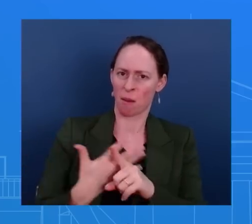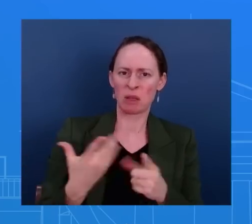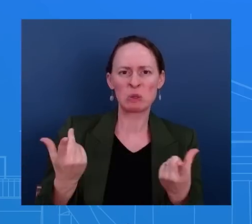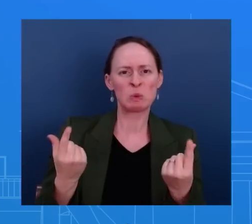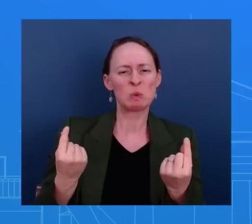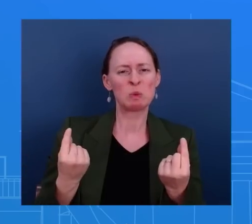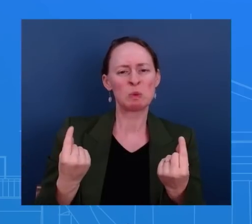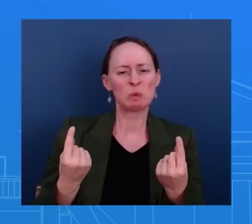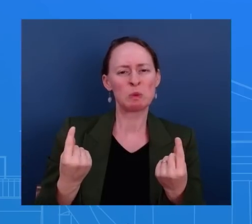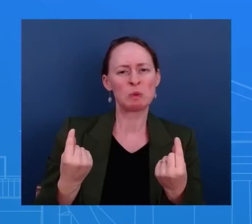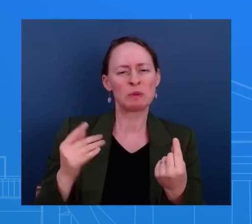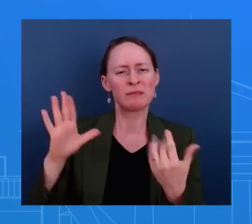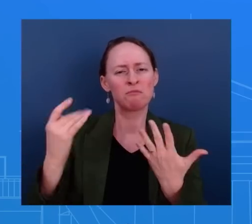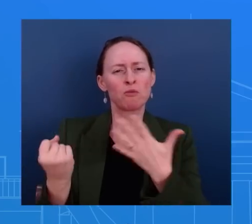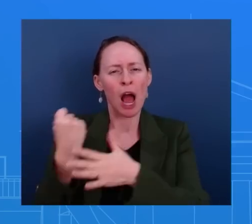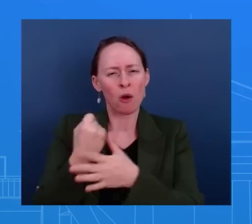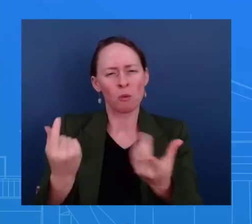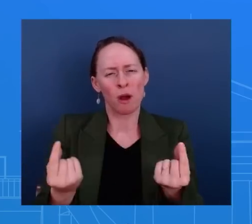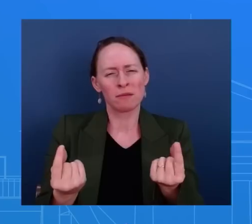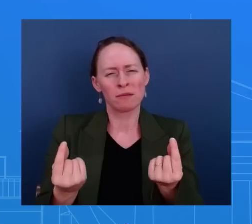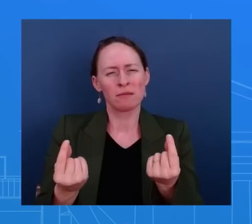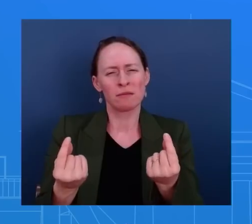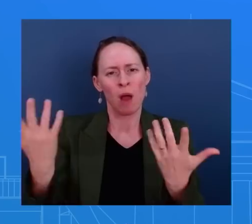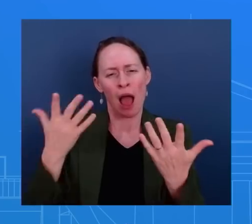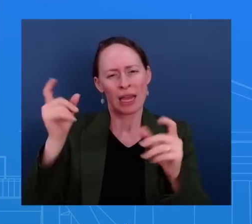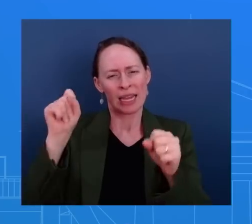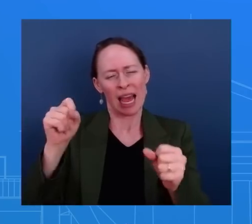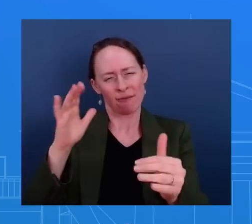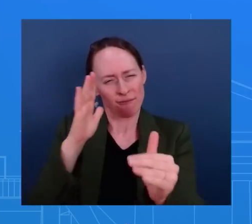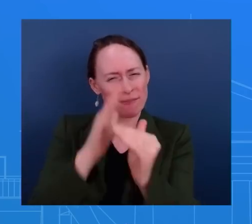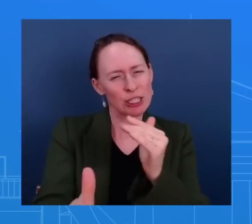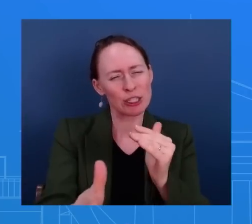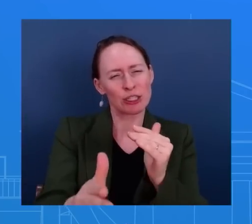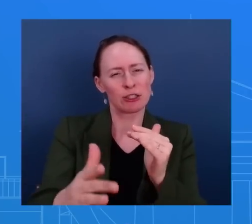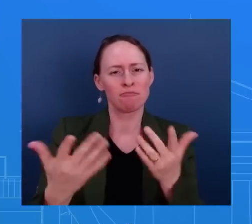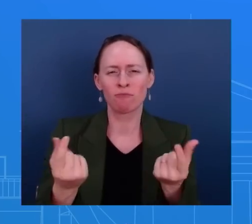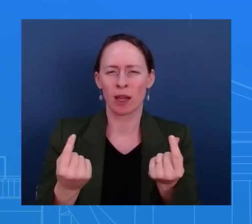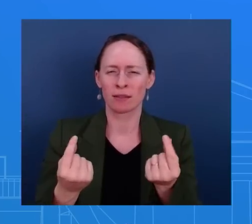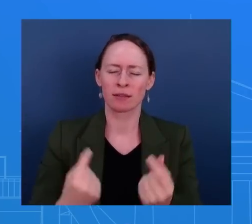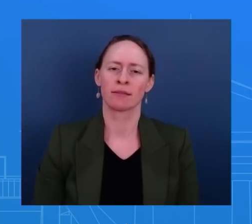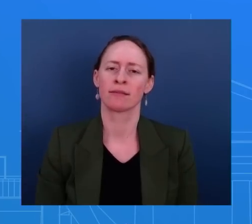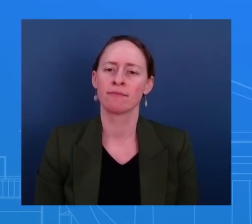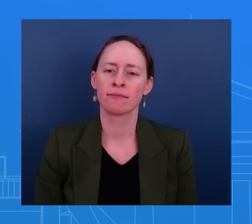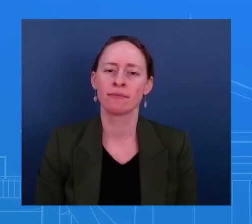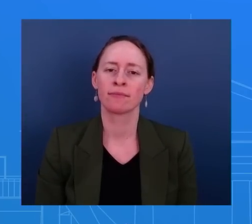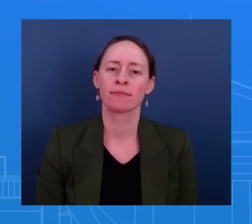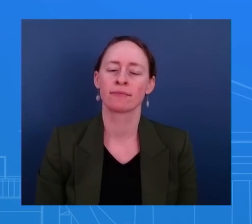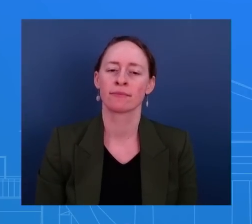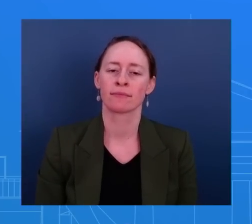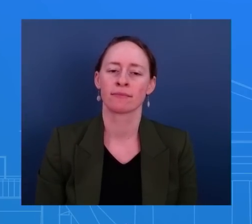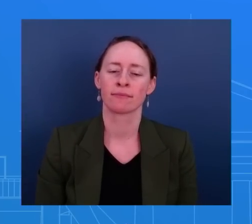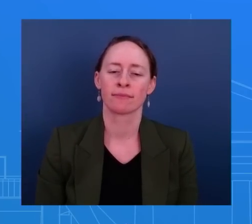Ms. Jean-Pierre: Yeah. The Press: -- remainder of his presidency? Ms. Jean-Pierre: I mean, I would say a few -- obviously, you guys have reported and paid close attention over the last two weeks.